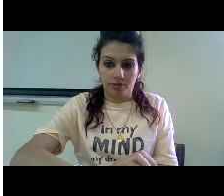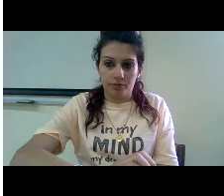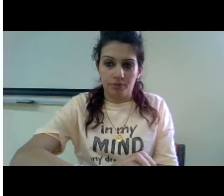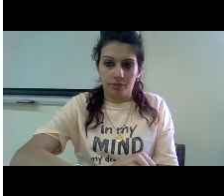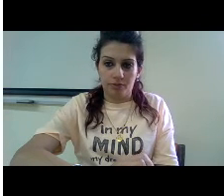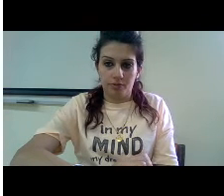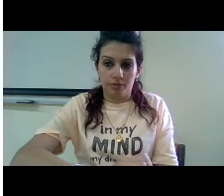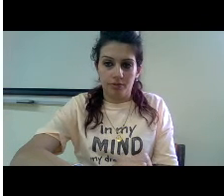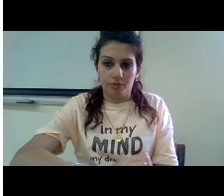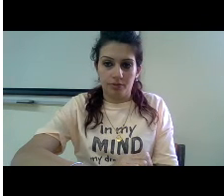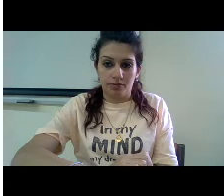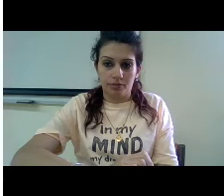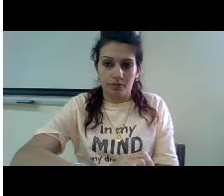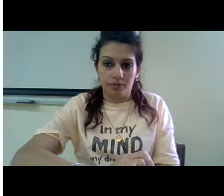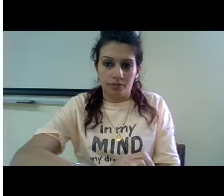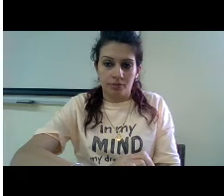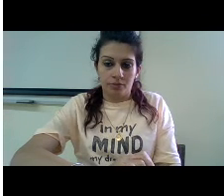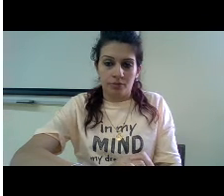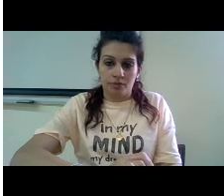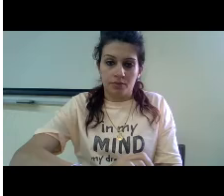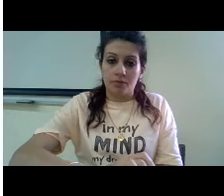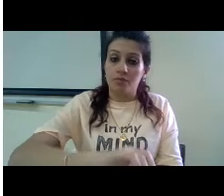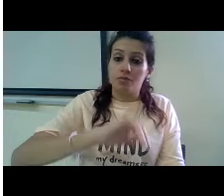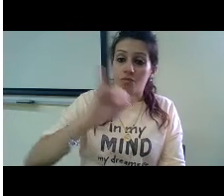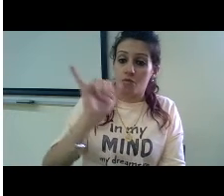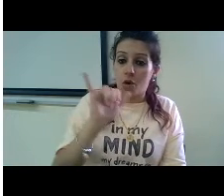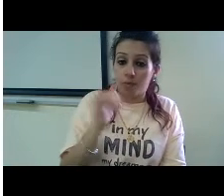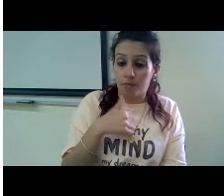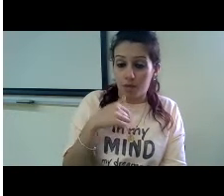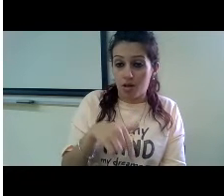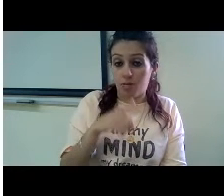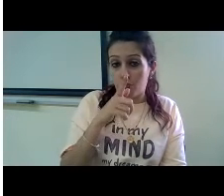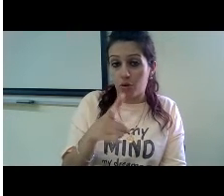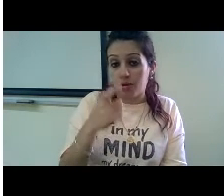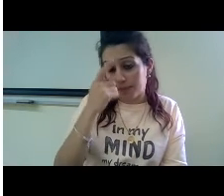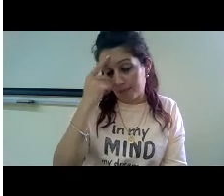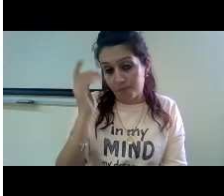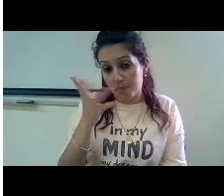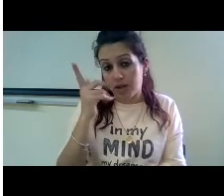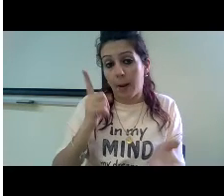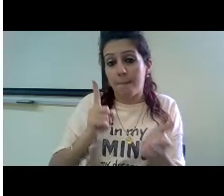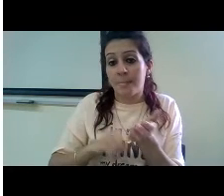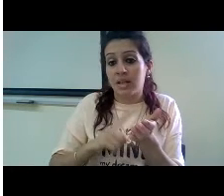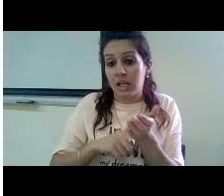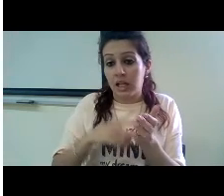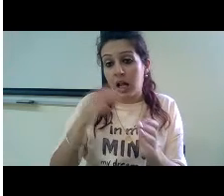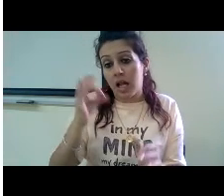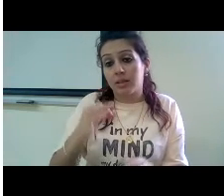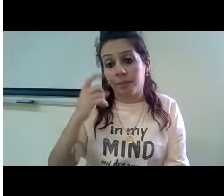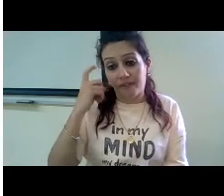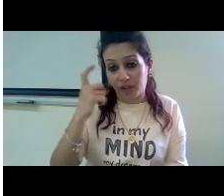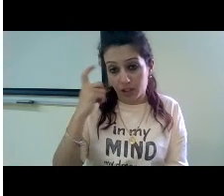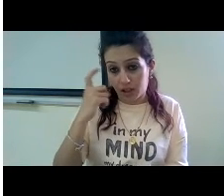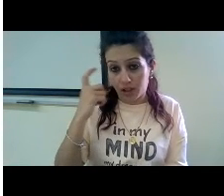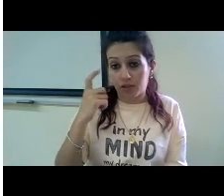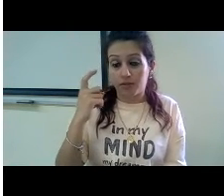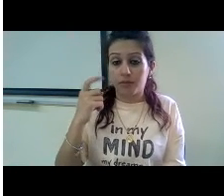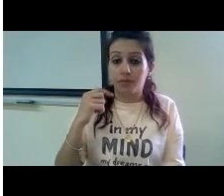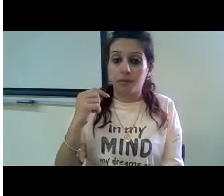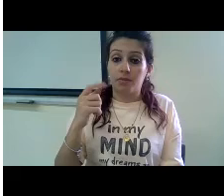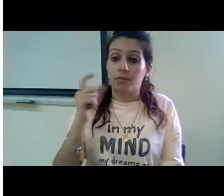In other words, like inclusive education, teachers tend to look at a child as a whole